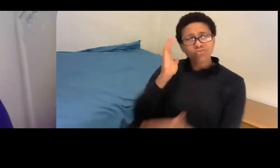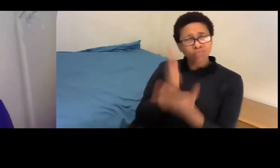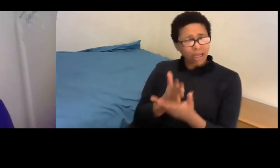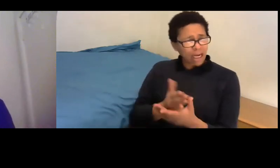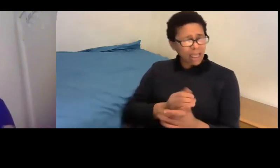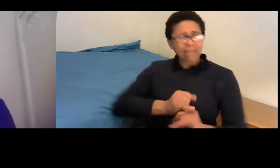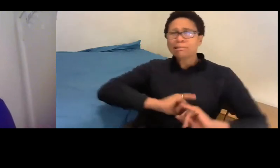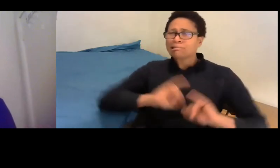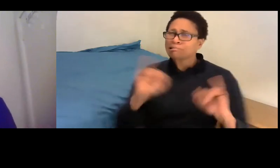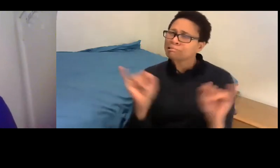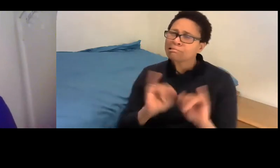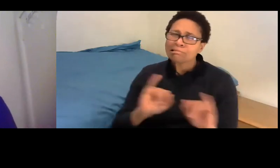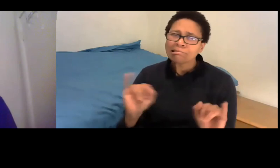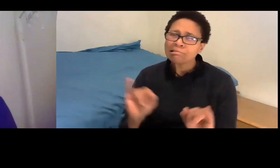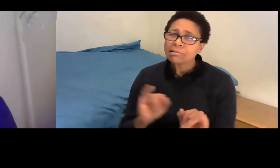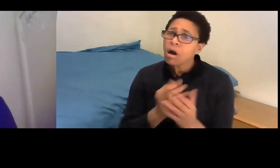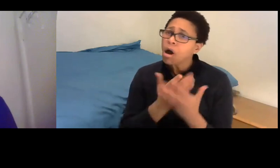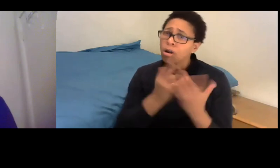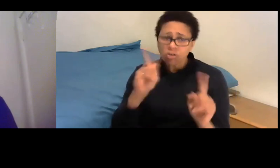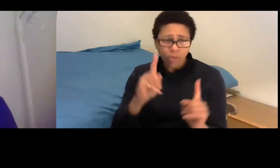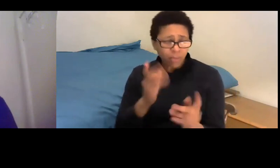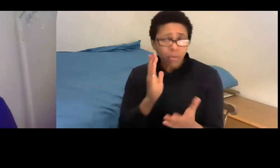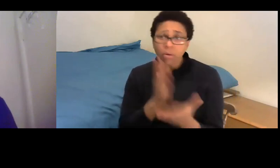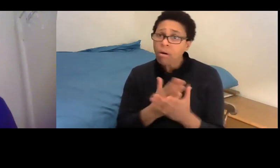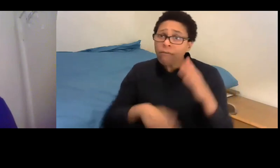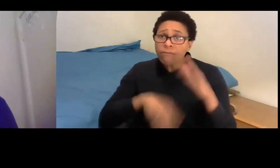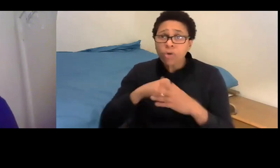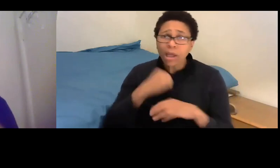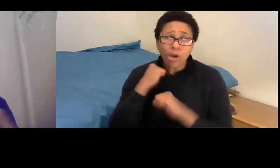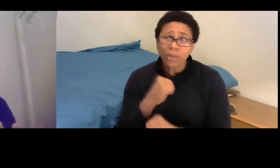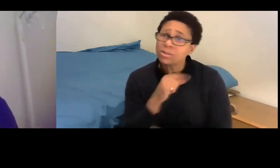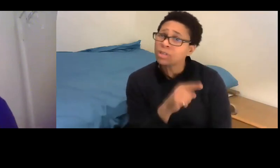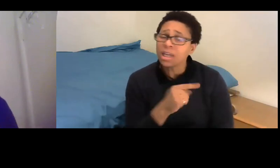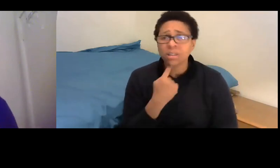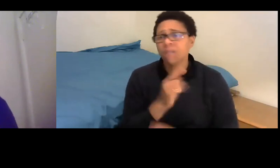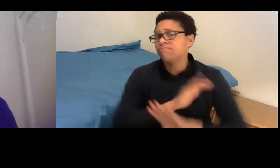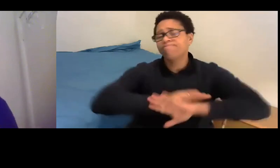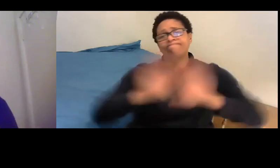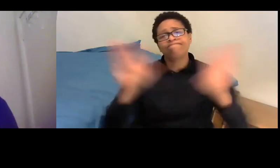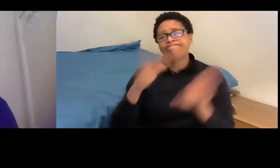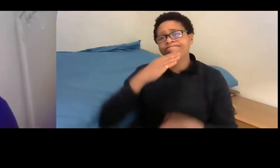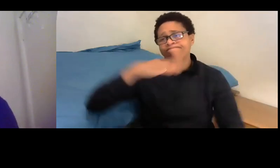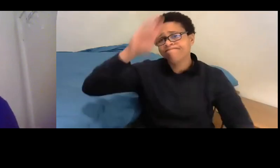disillusioned and then and then I discovered this video I'm just